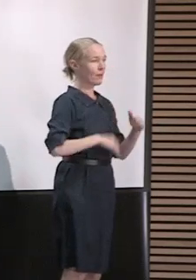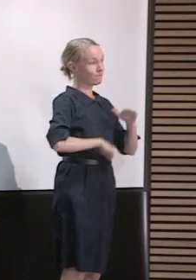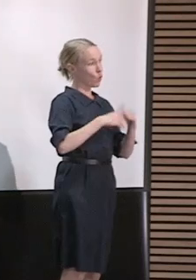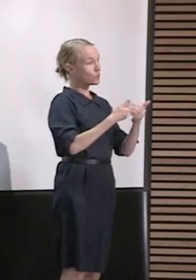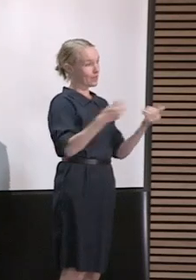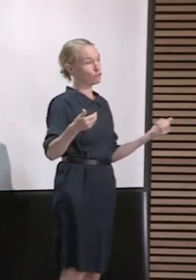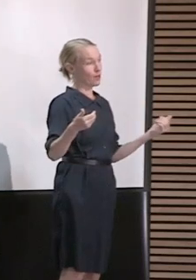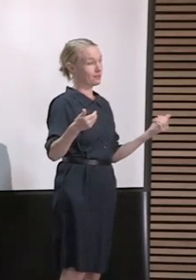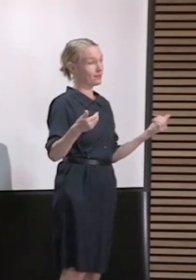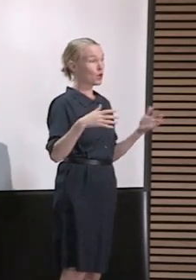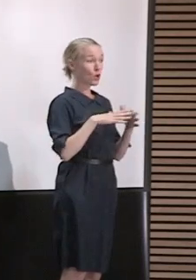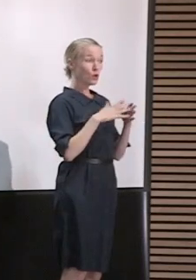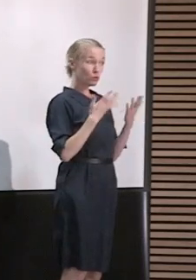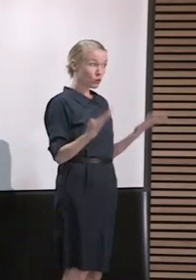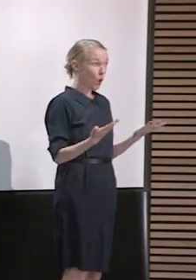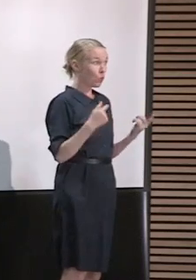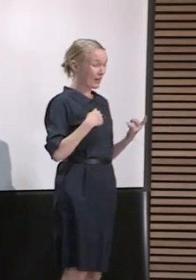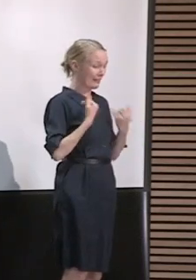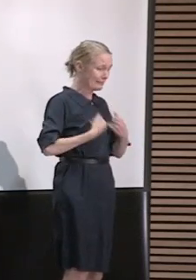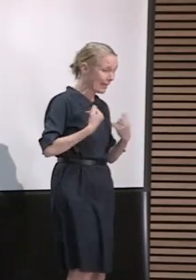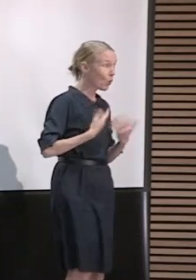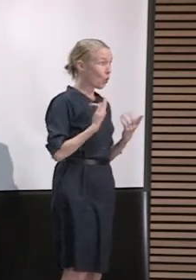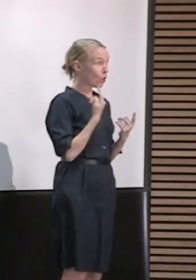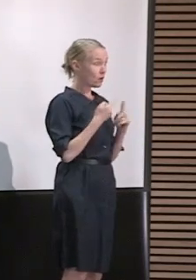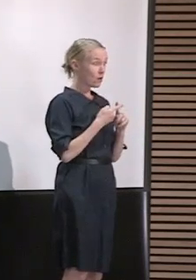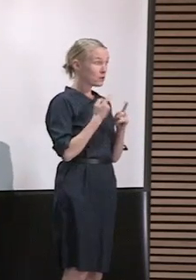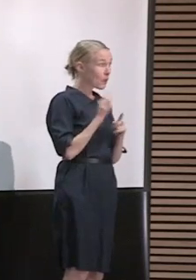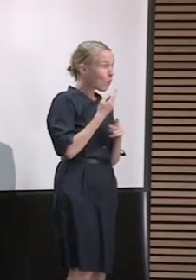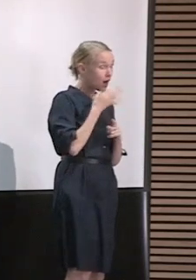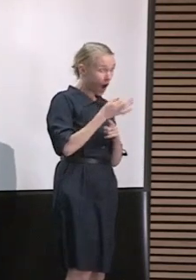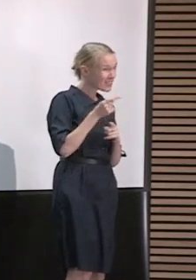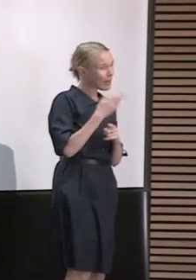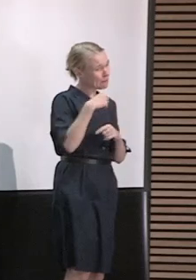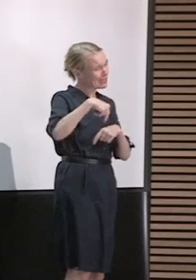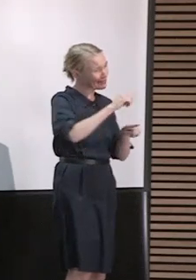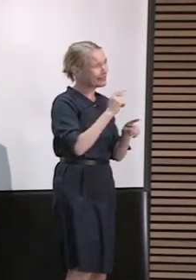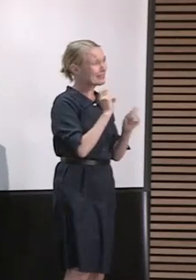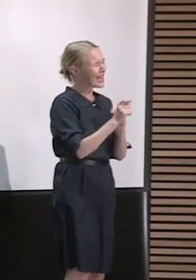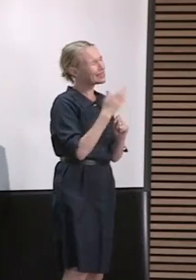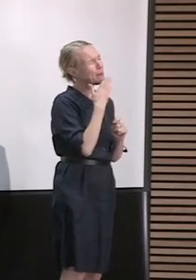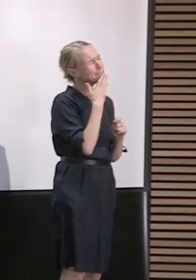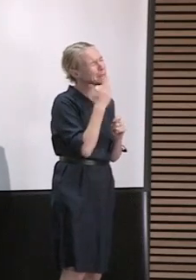their immigration status. So, absolutely - regardless of your personal circumstances -